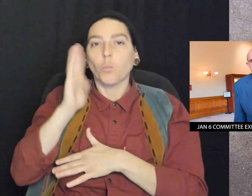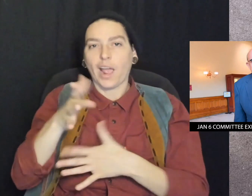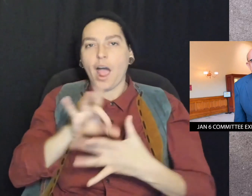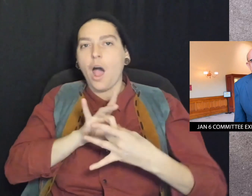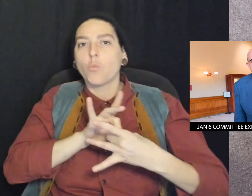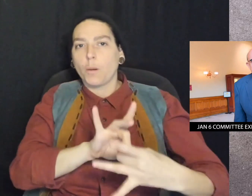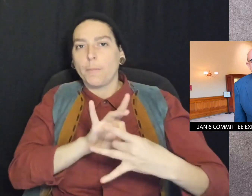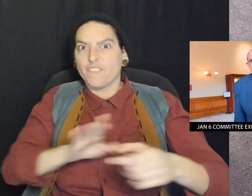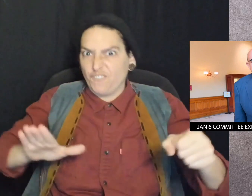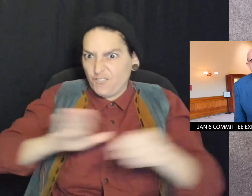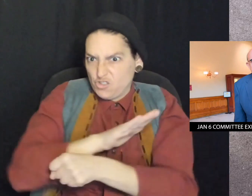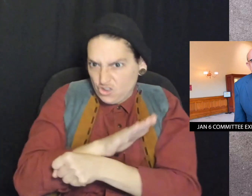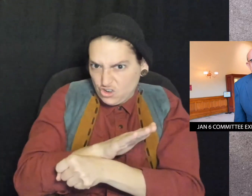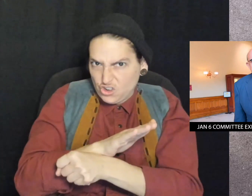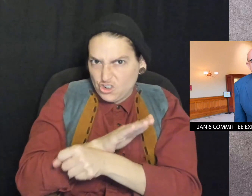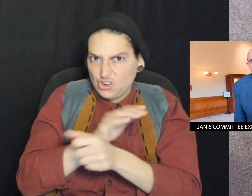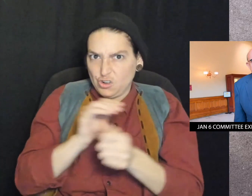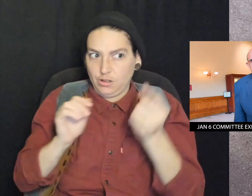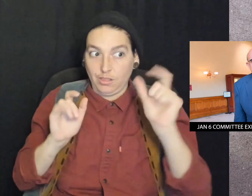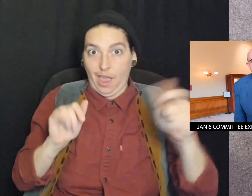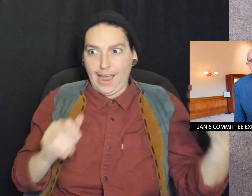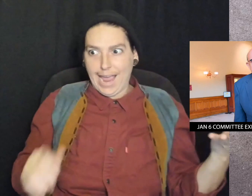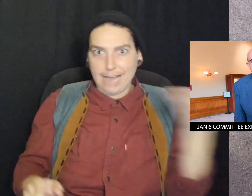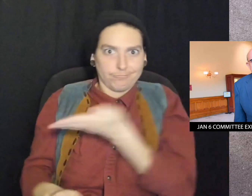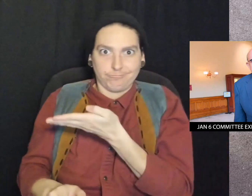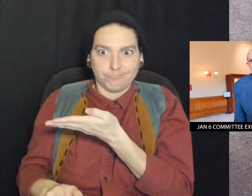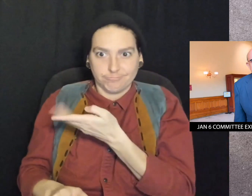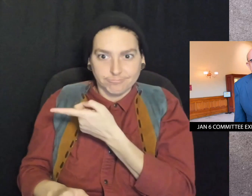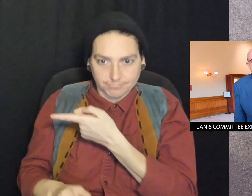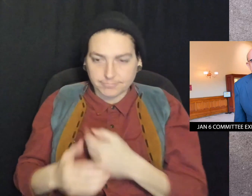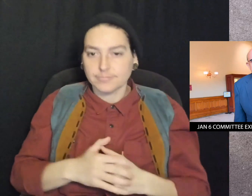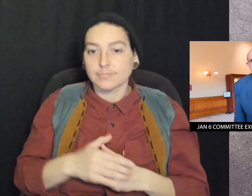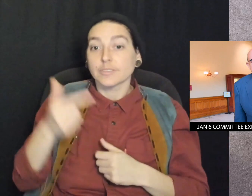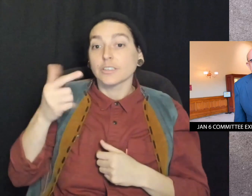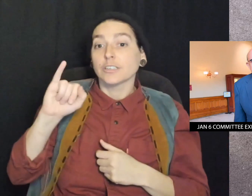the January 6 committee is expressing optimism that former President Donald